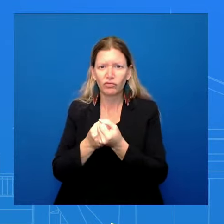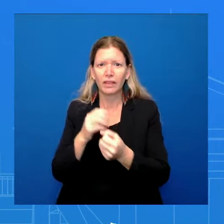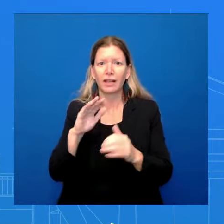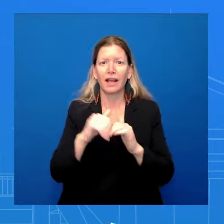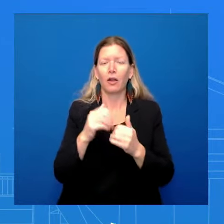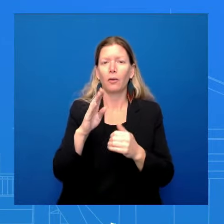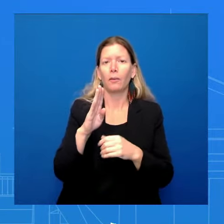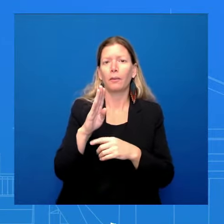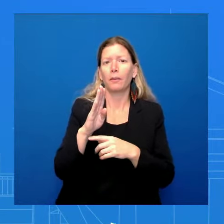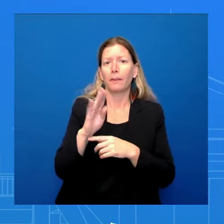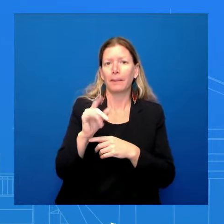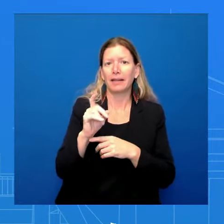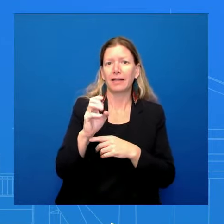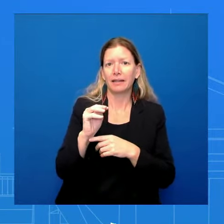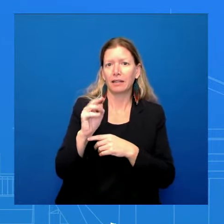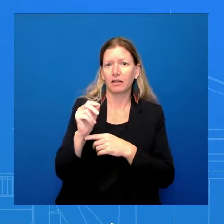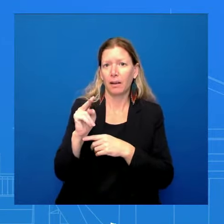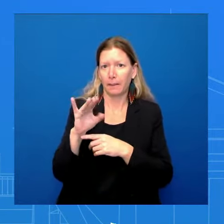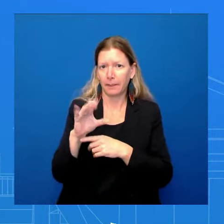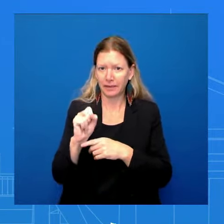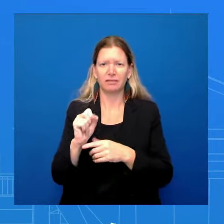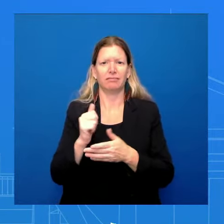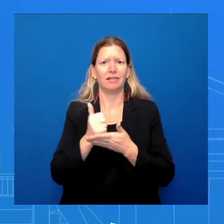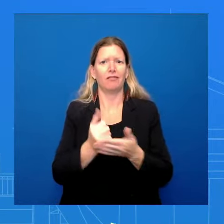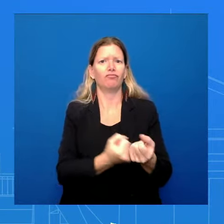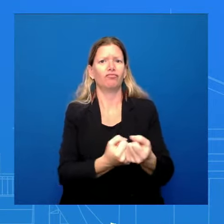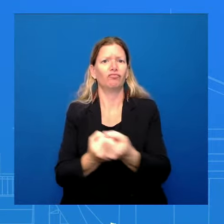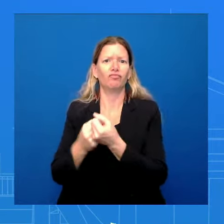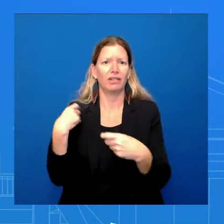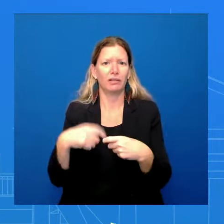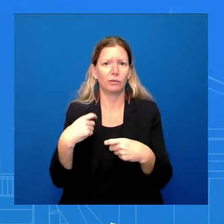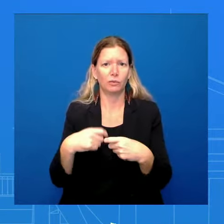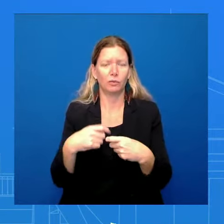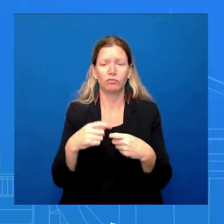throughout the month about how the President's agenda is delivering for the Latino community.